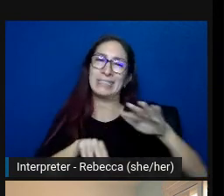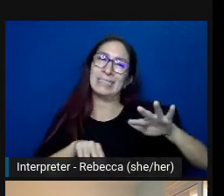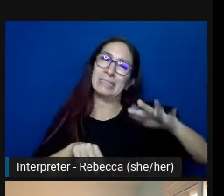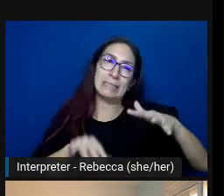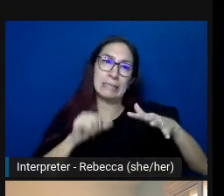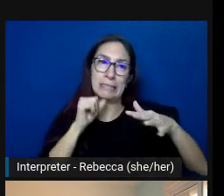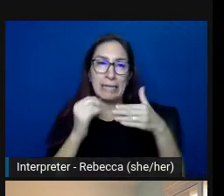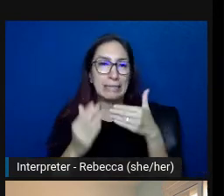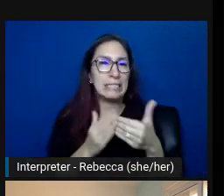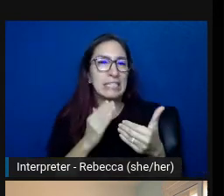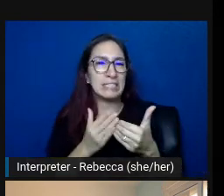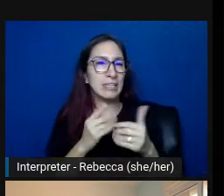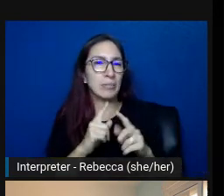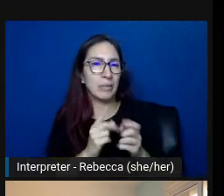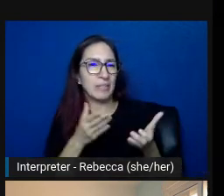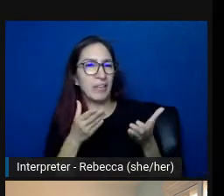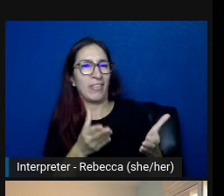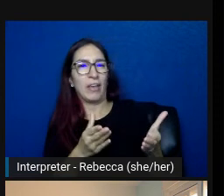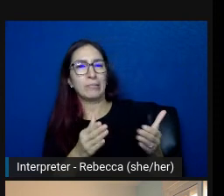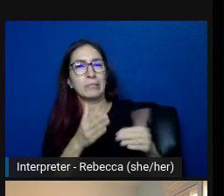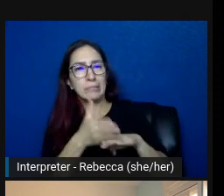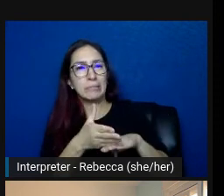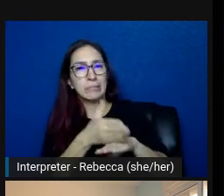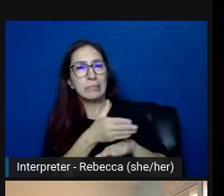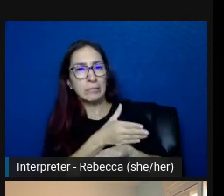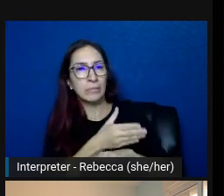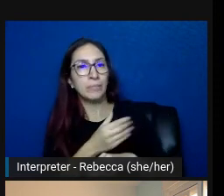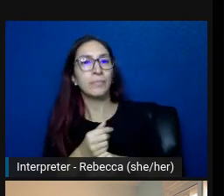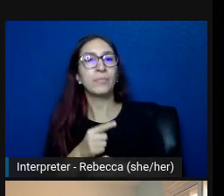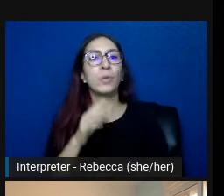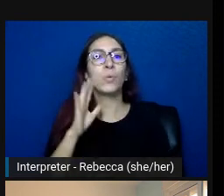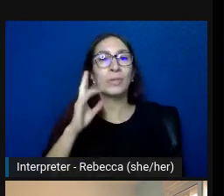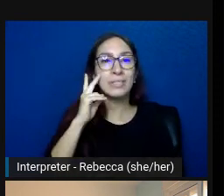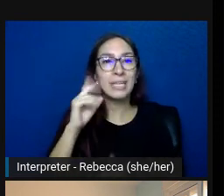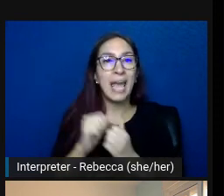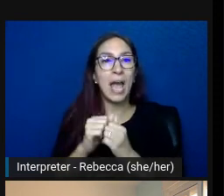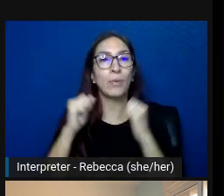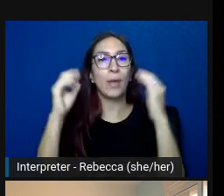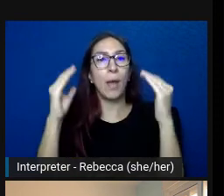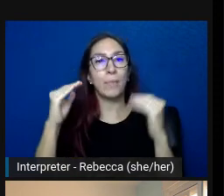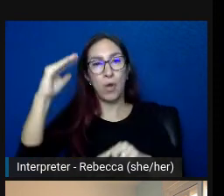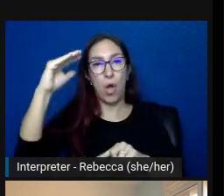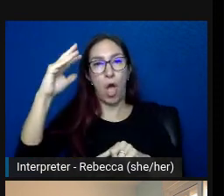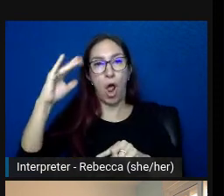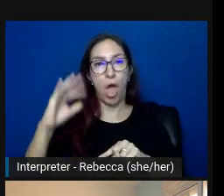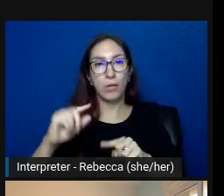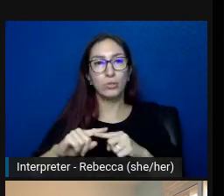We will see how we made it in Joomla 4, where one of our flagship